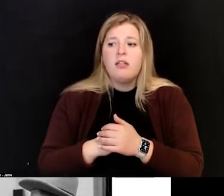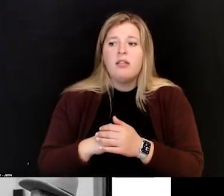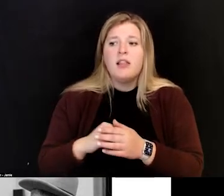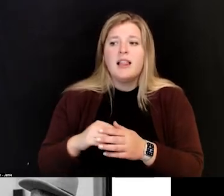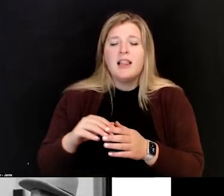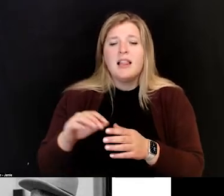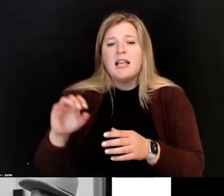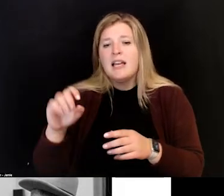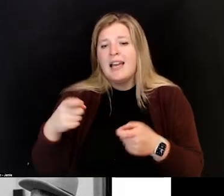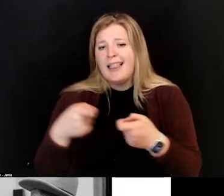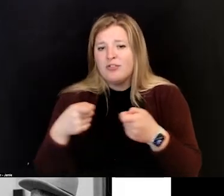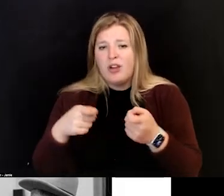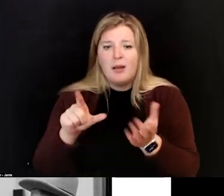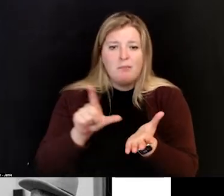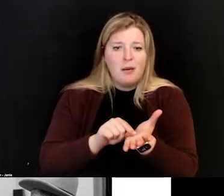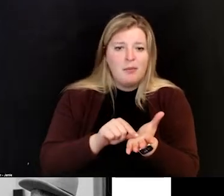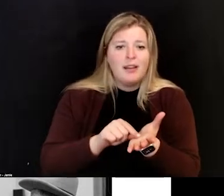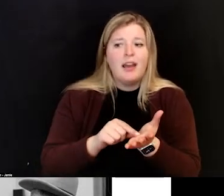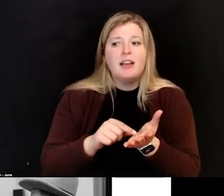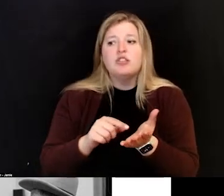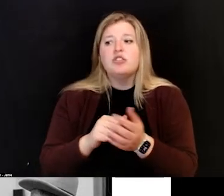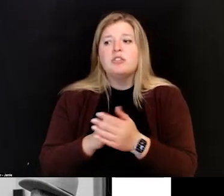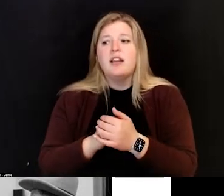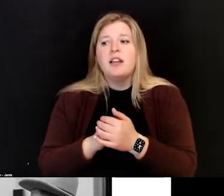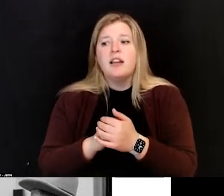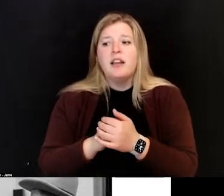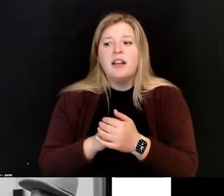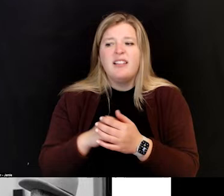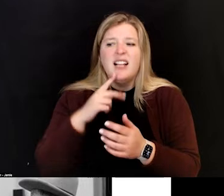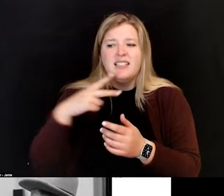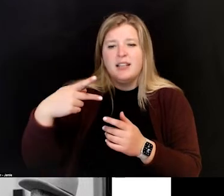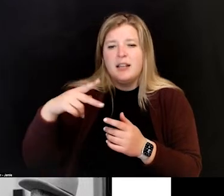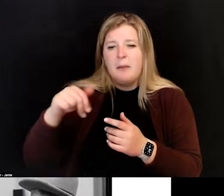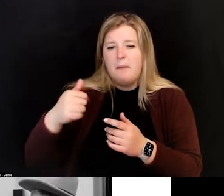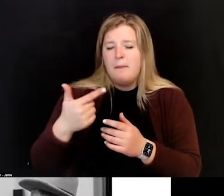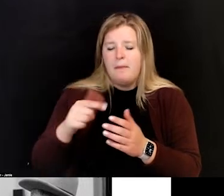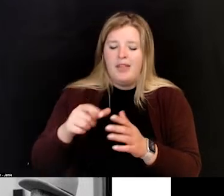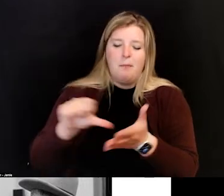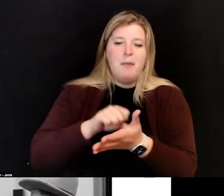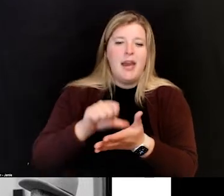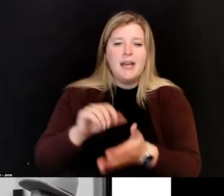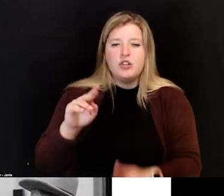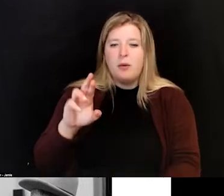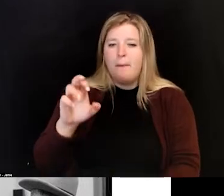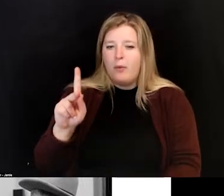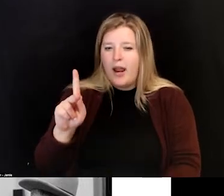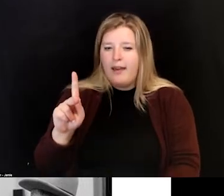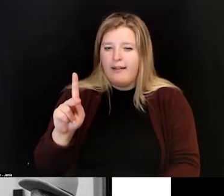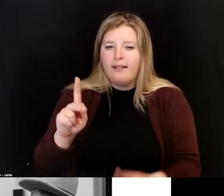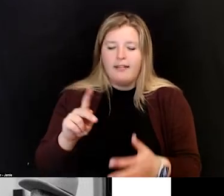and so that Page Break Navigation is very specific to e-publication-- and then also around focus appearance.